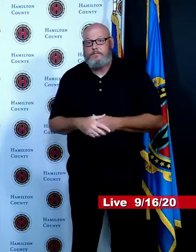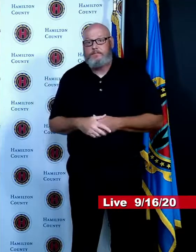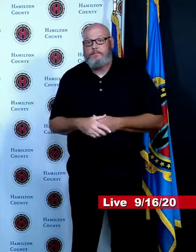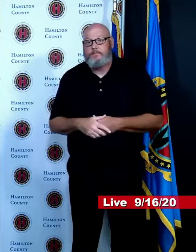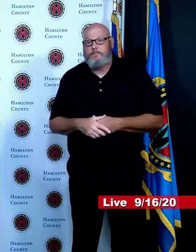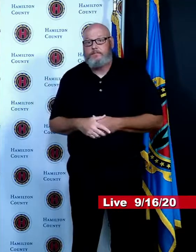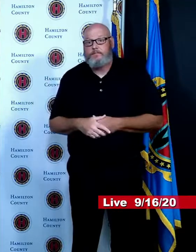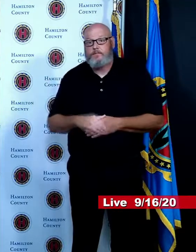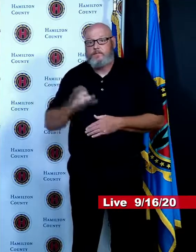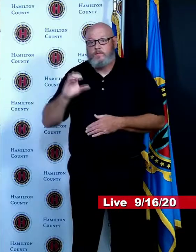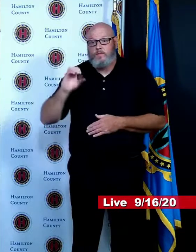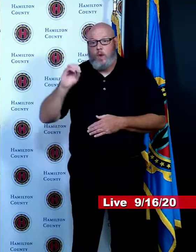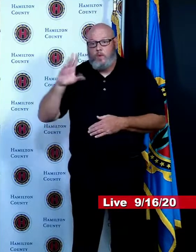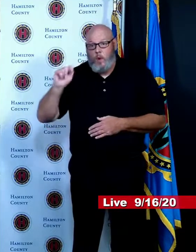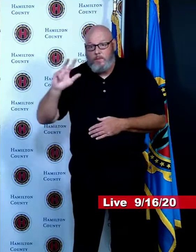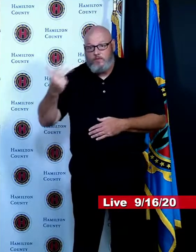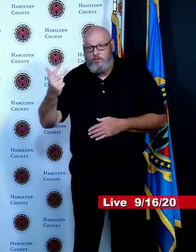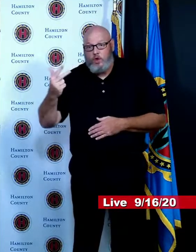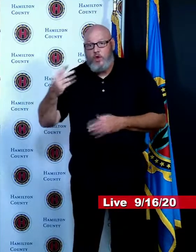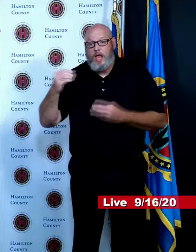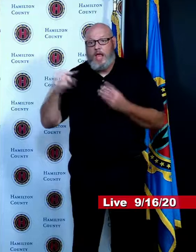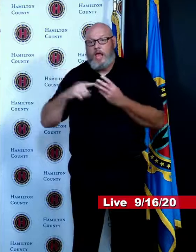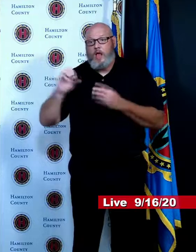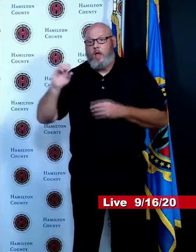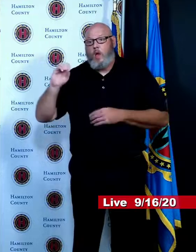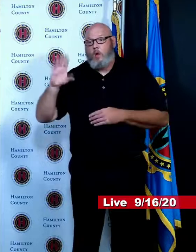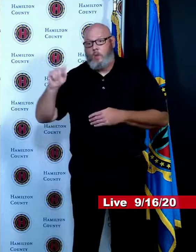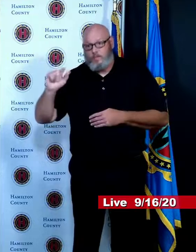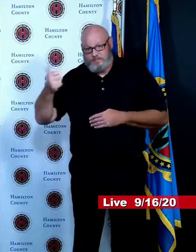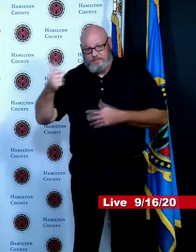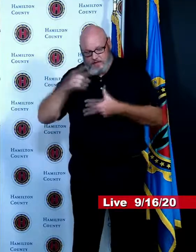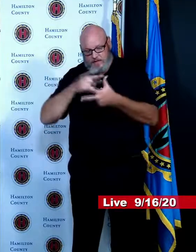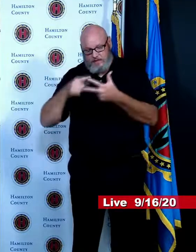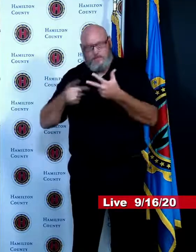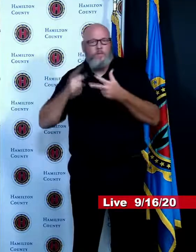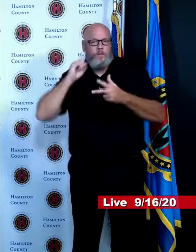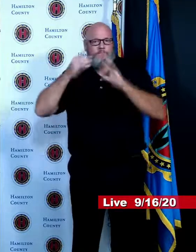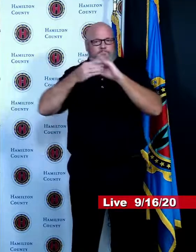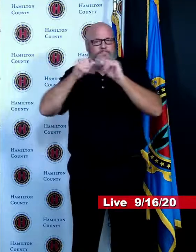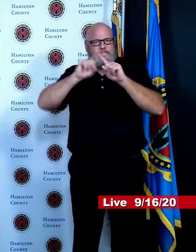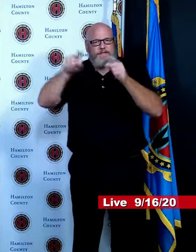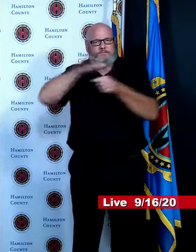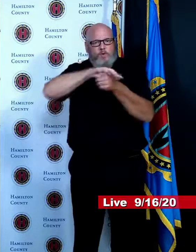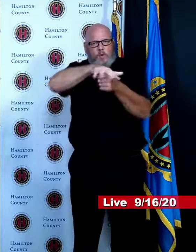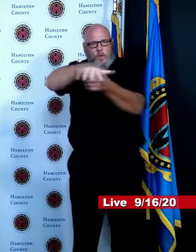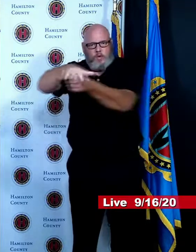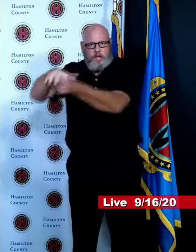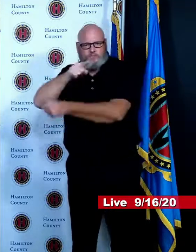so we can review the numbers and what you see there is the standard